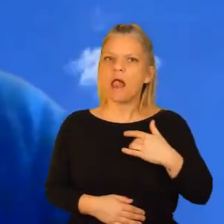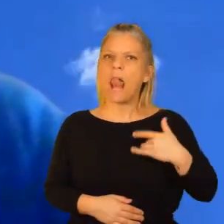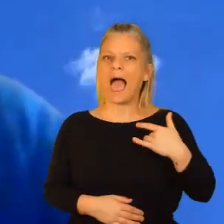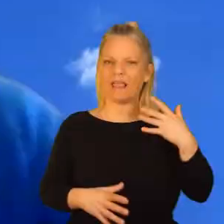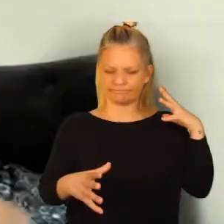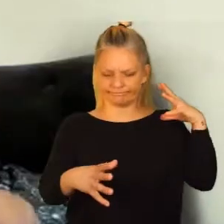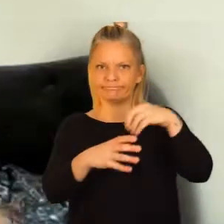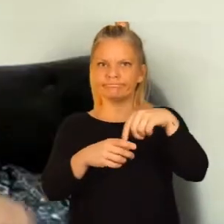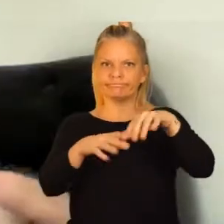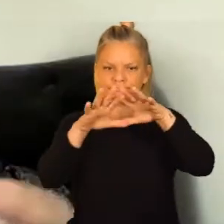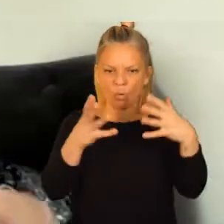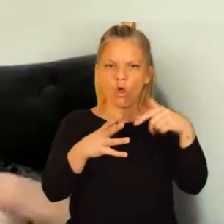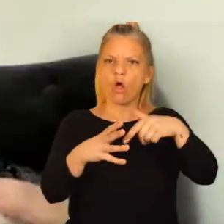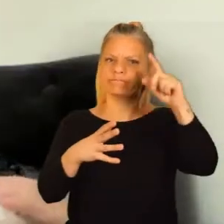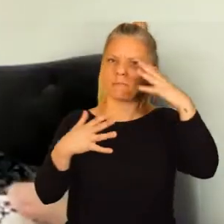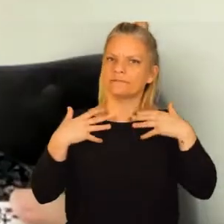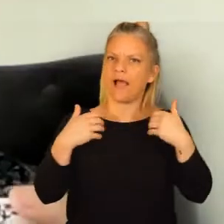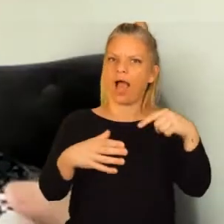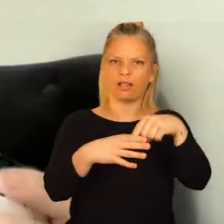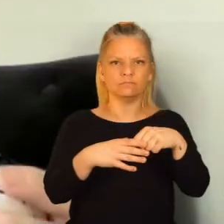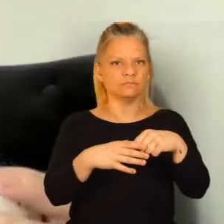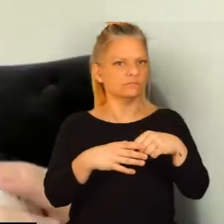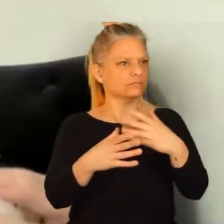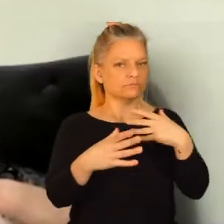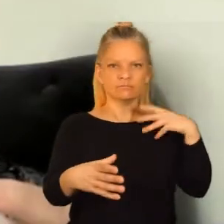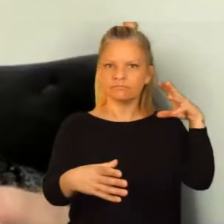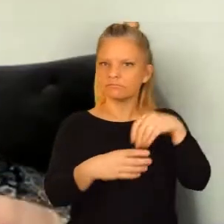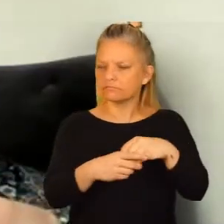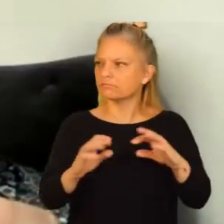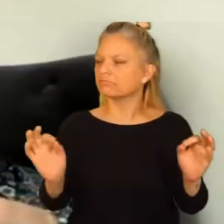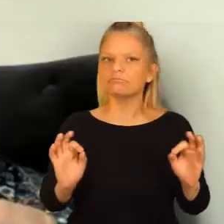But my life is this world of mental health that I came into without really meaning to